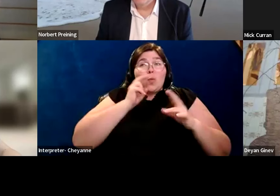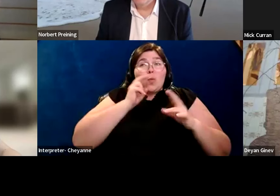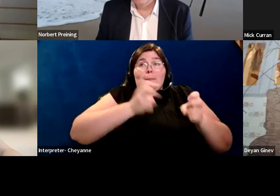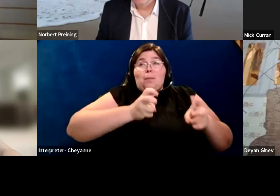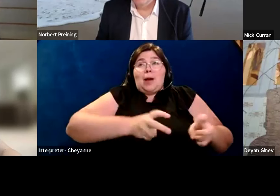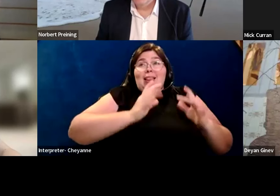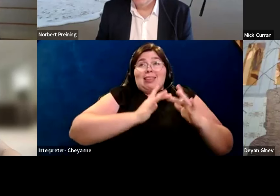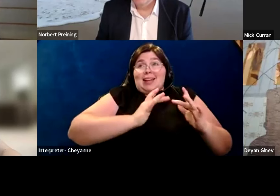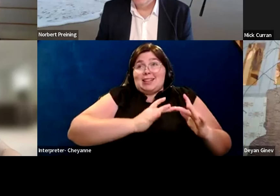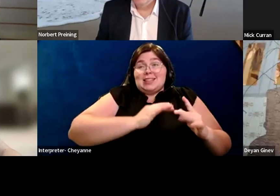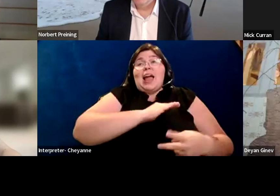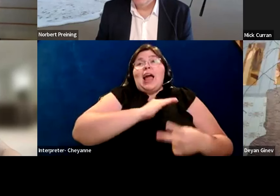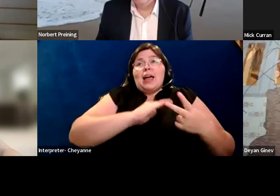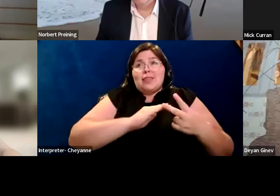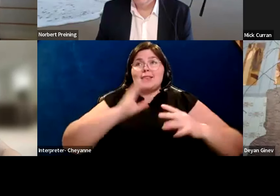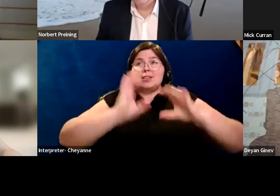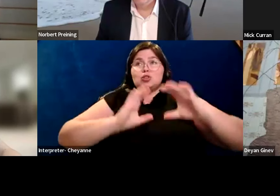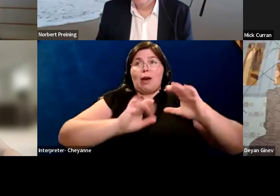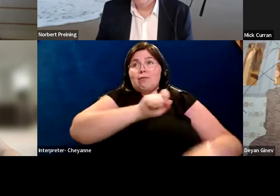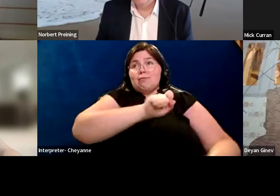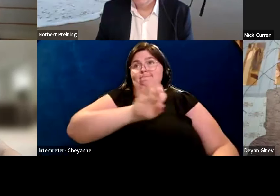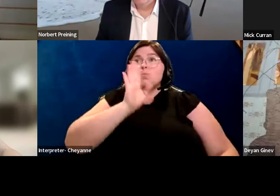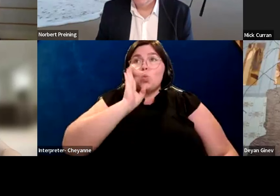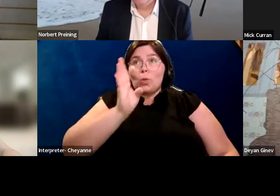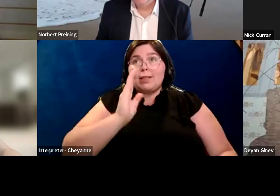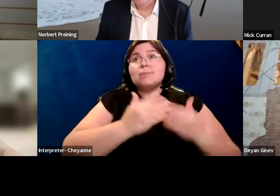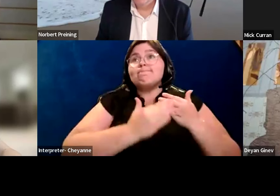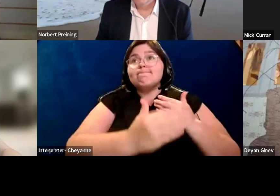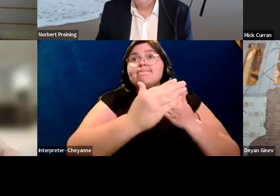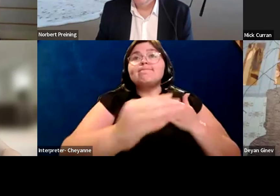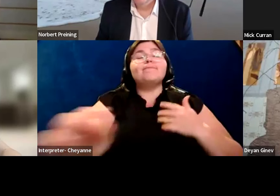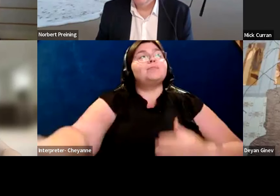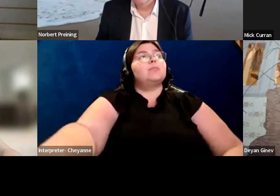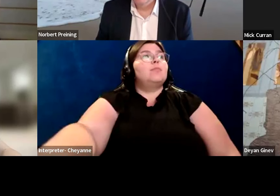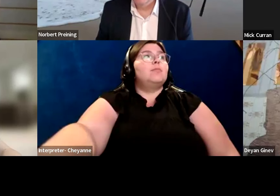And then it will be quiet for the rest of the event.